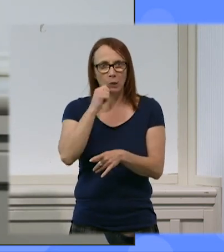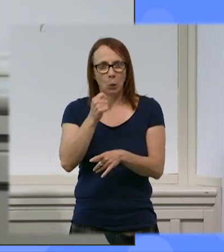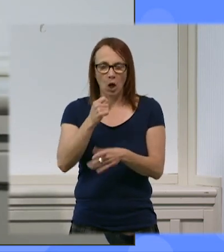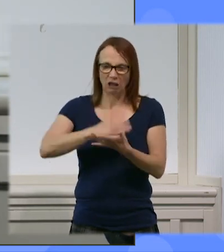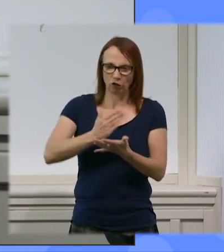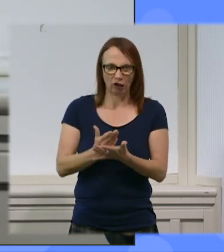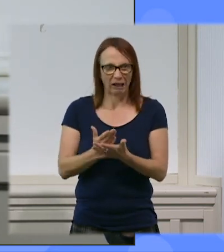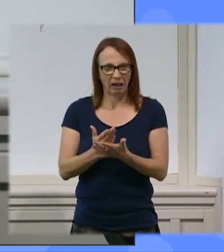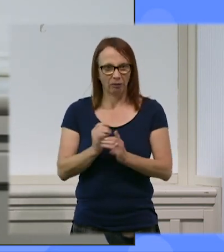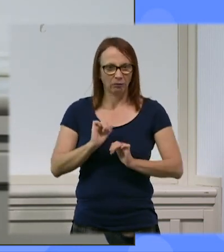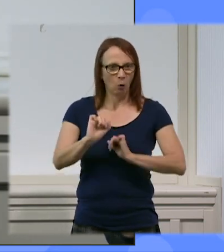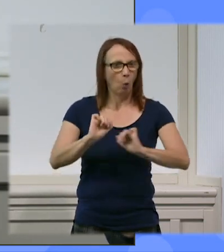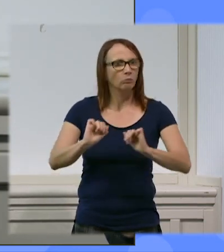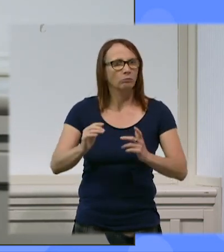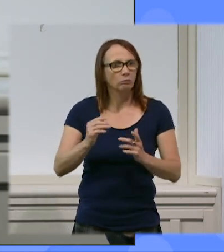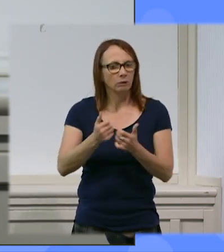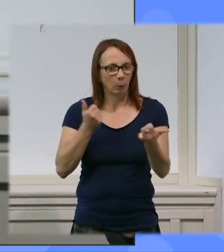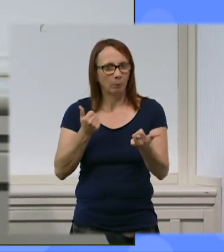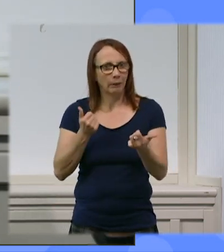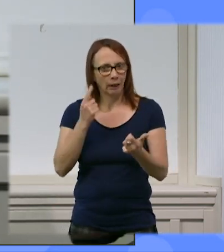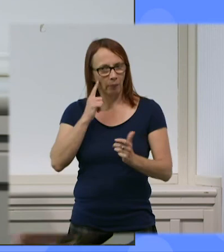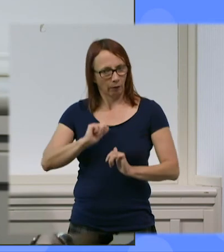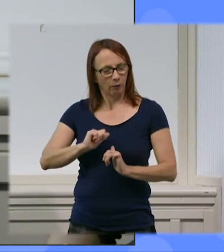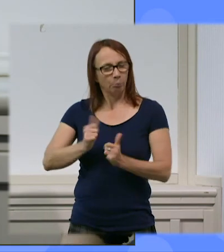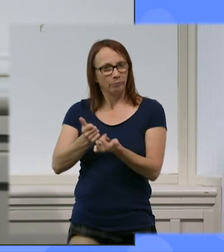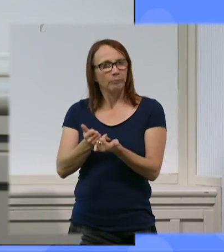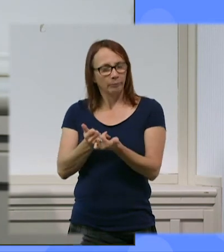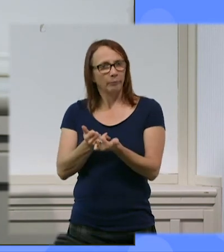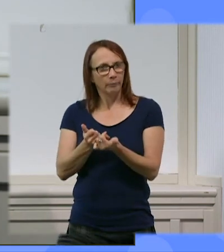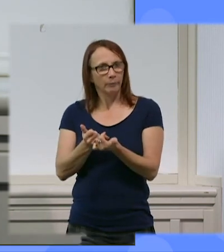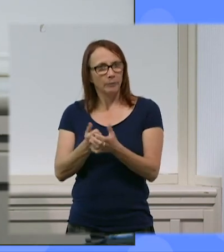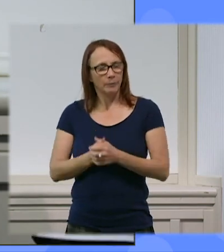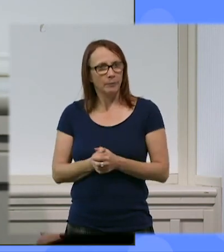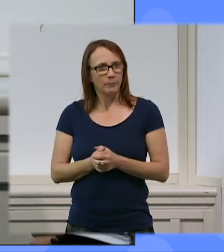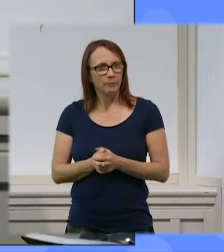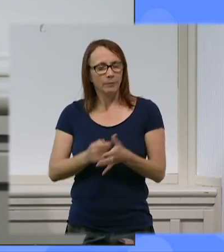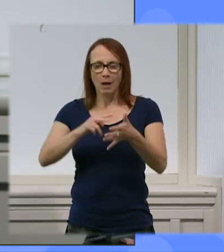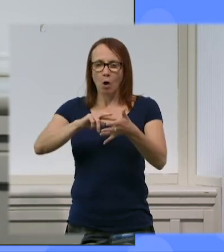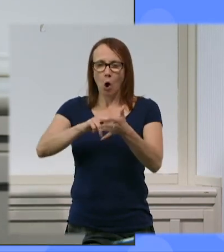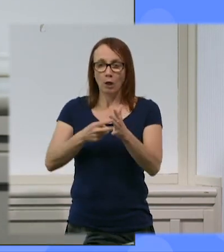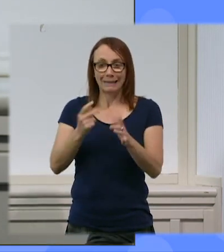massive advocate a for that and I think that a organizations who do that see the